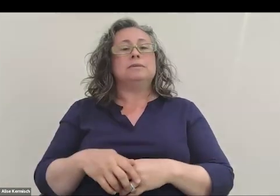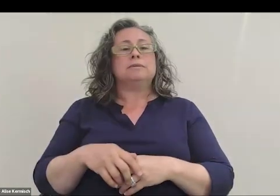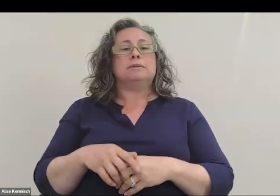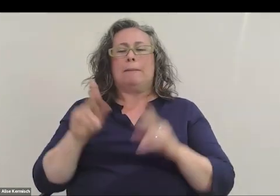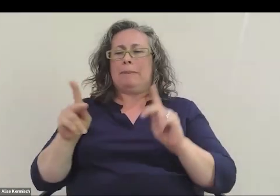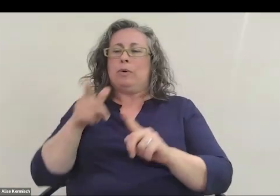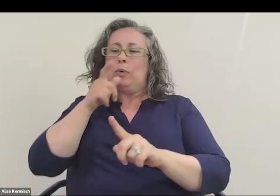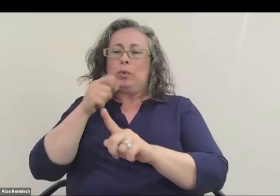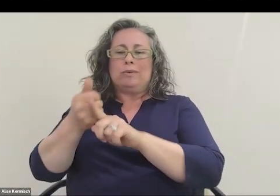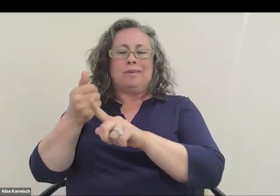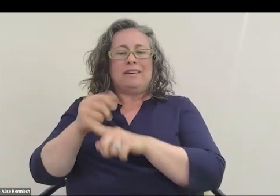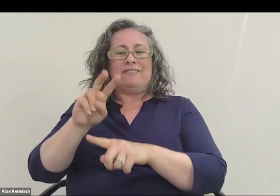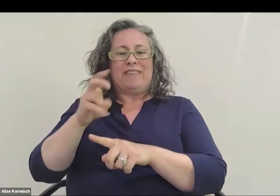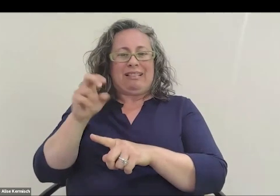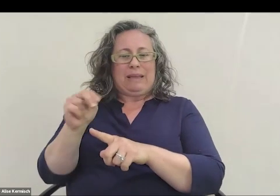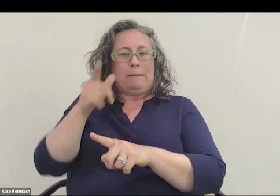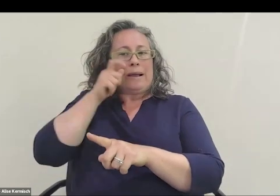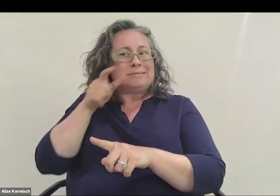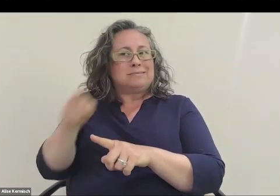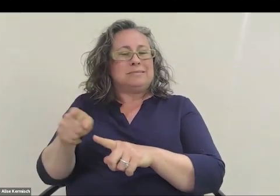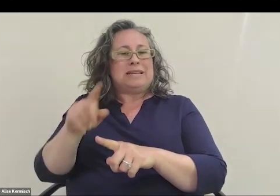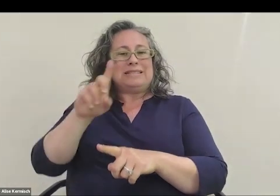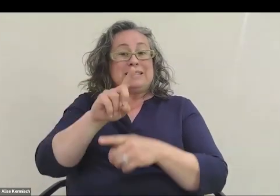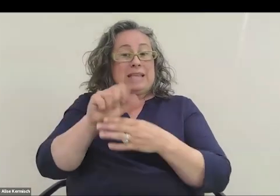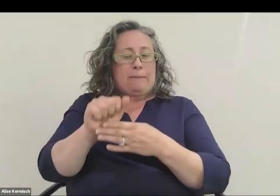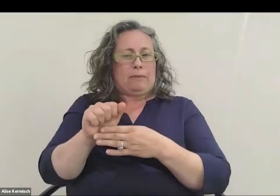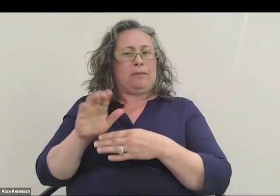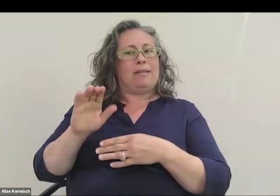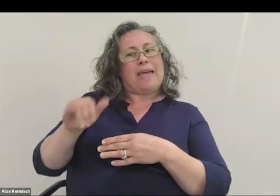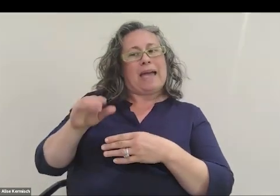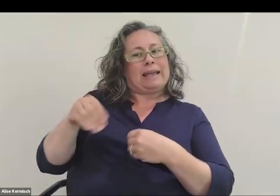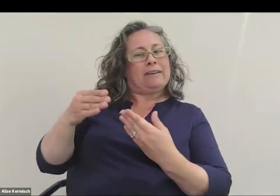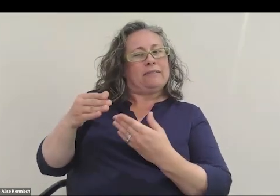because they are disabled or their disability gives you a clue into the fact that they're going to be a villain.